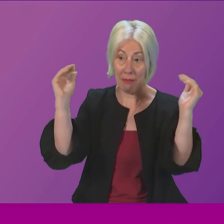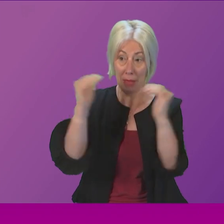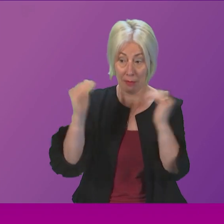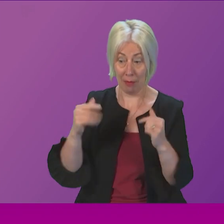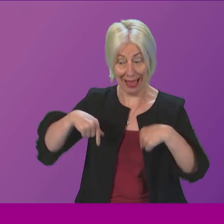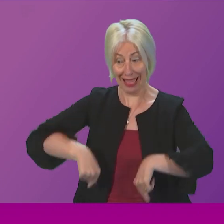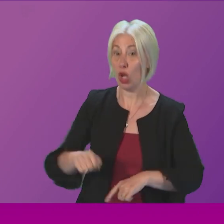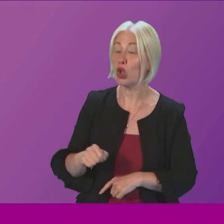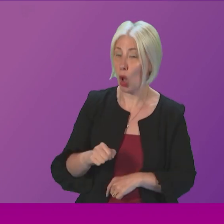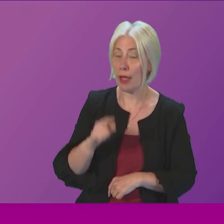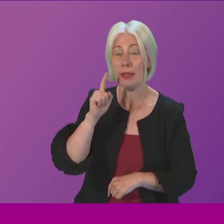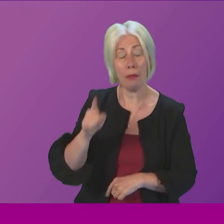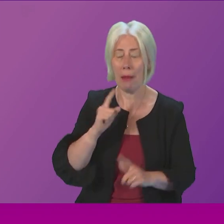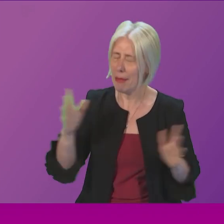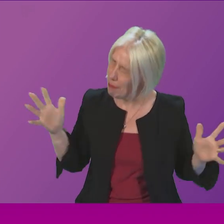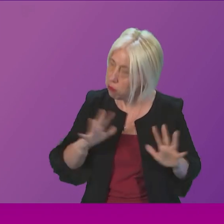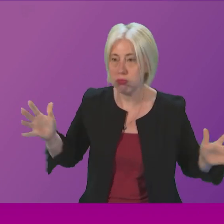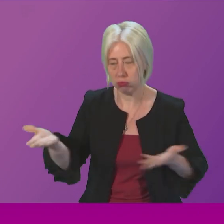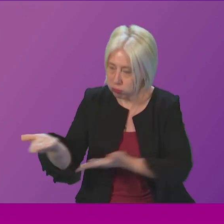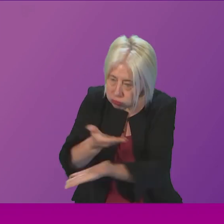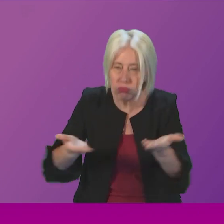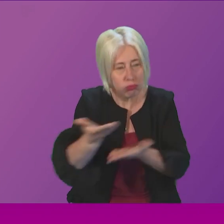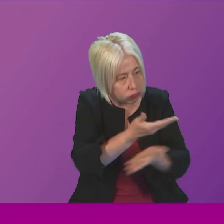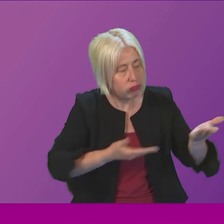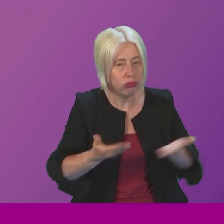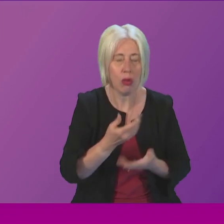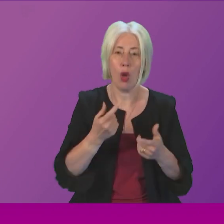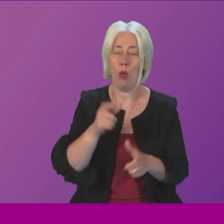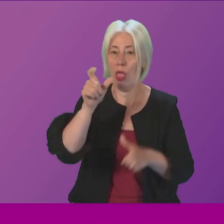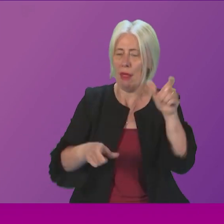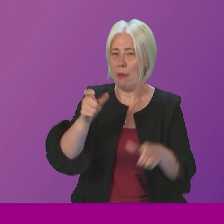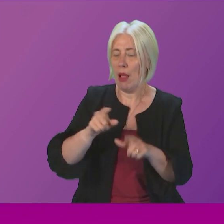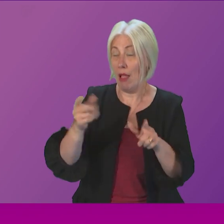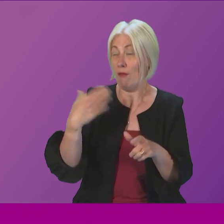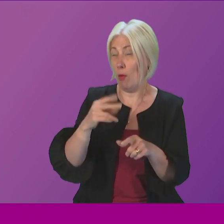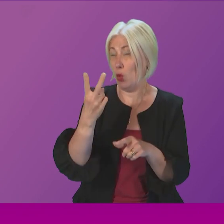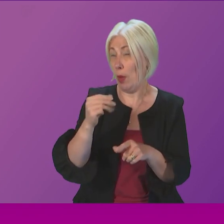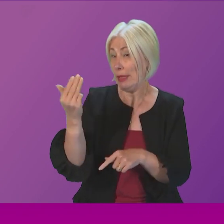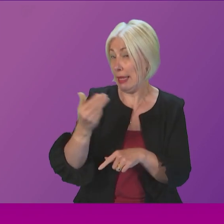There has been extensive consultation and engagement with the industry on the proposals